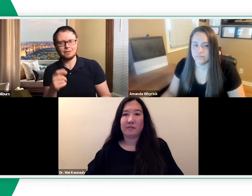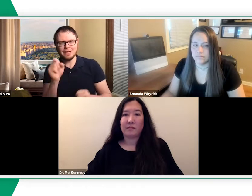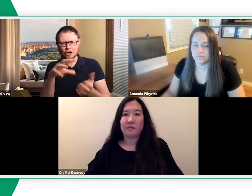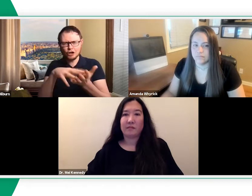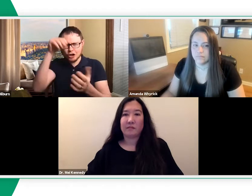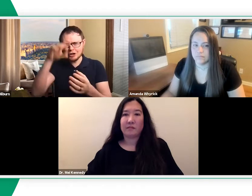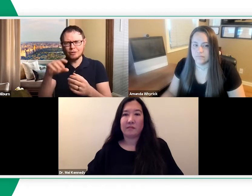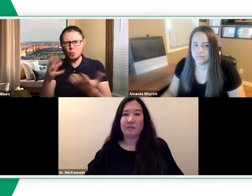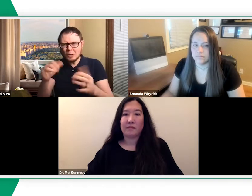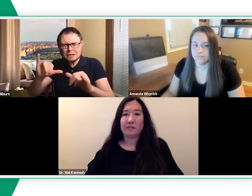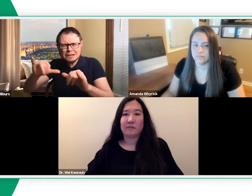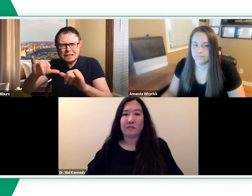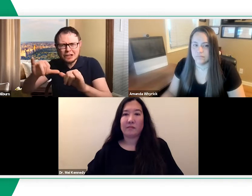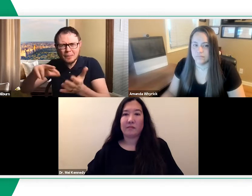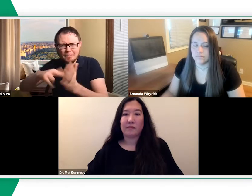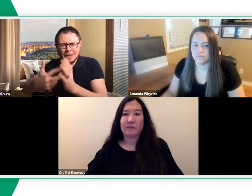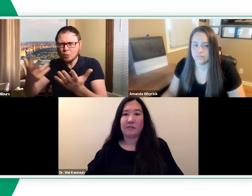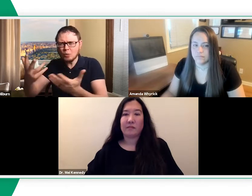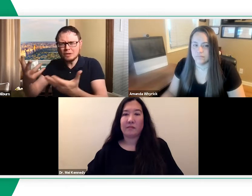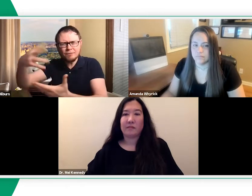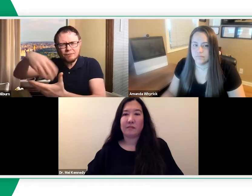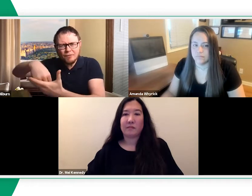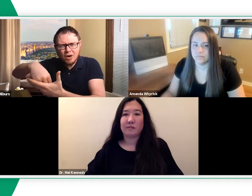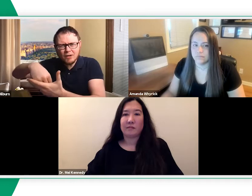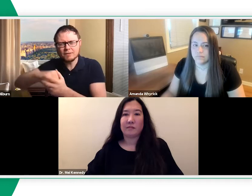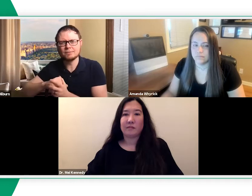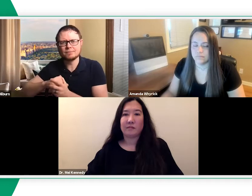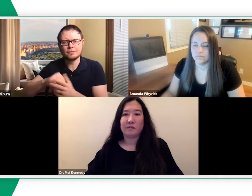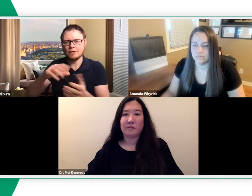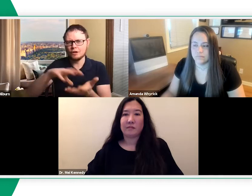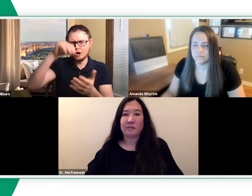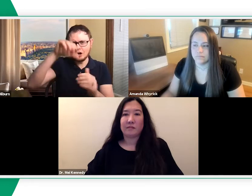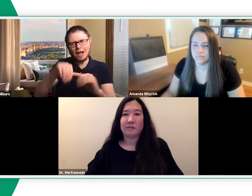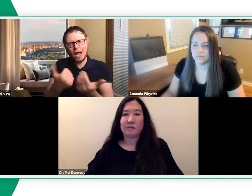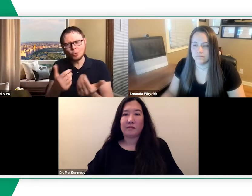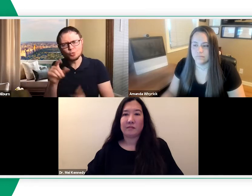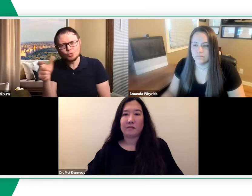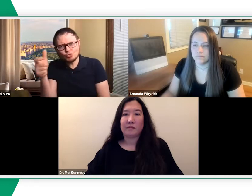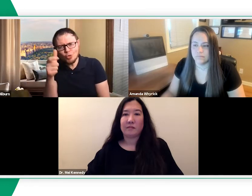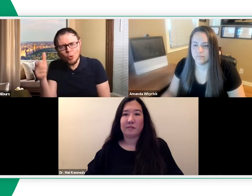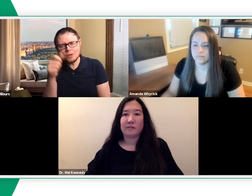the Cybersecurity Toolkit. Also talks about what engineering is, what's